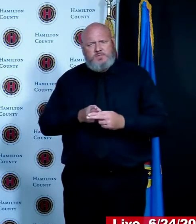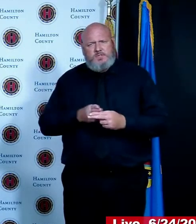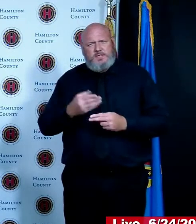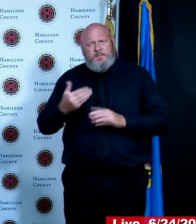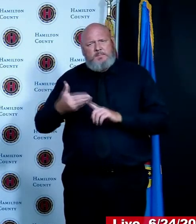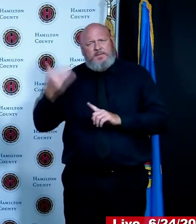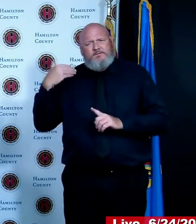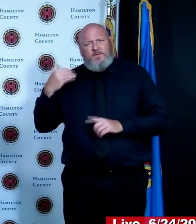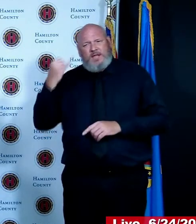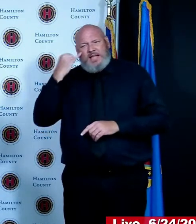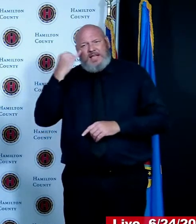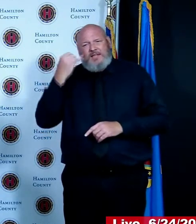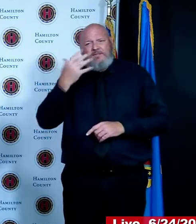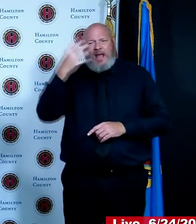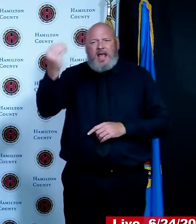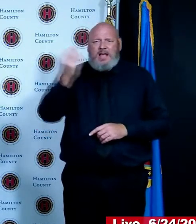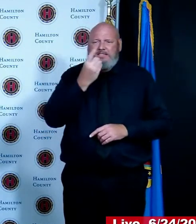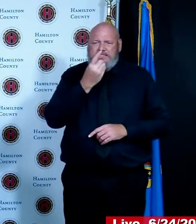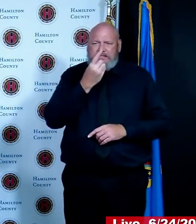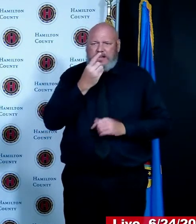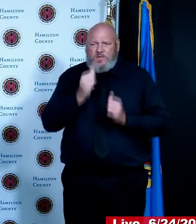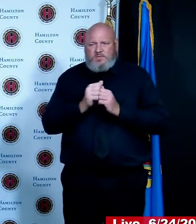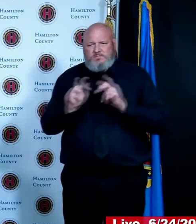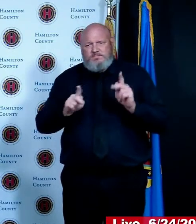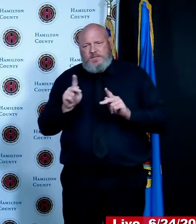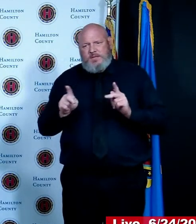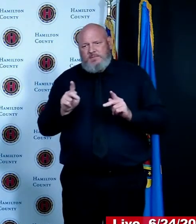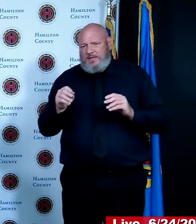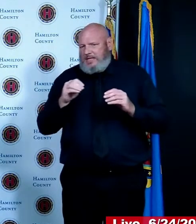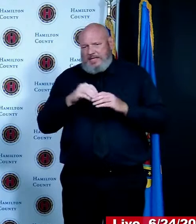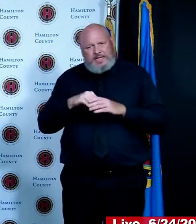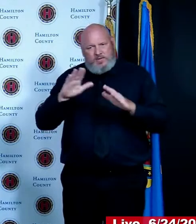quarantining with and all of that that that's that's not the right thing to be